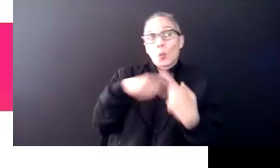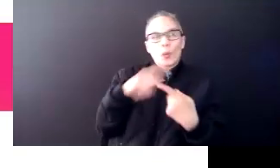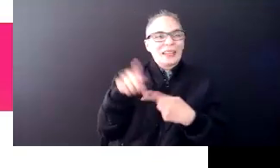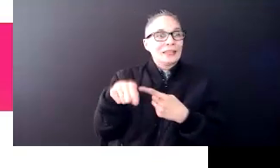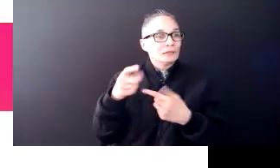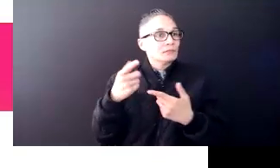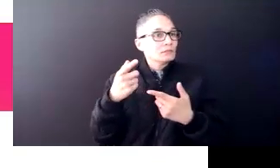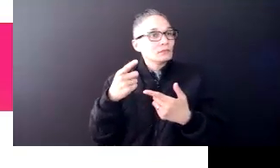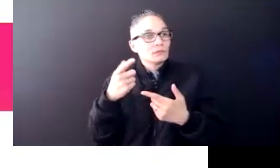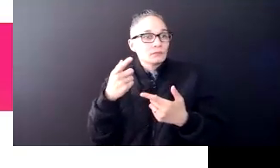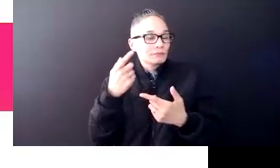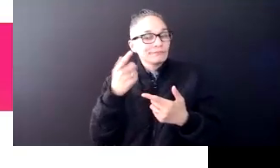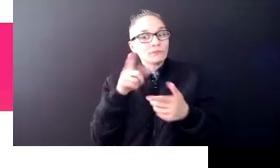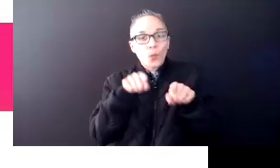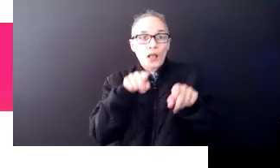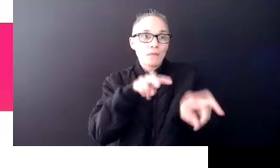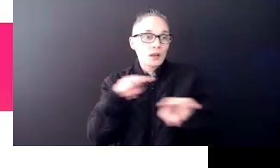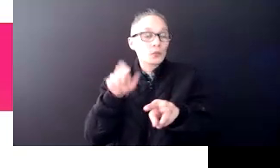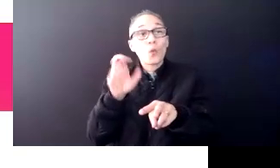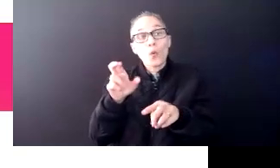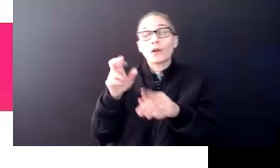of such monitoring, or upon request by the student.